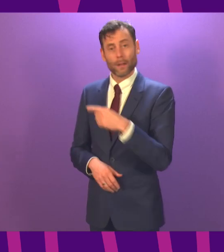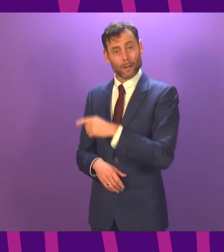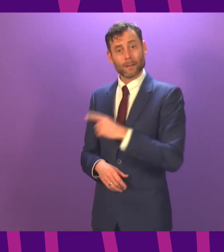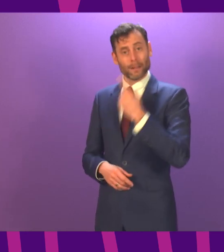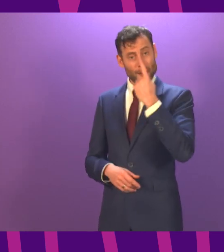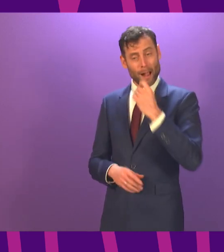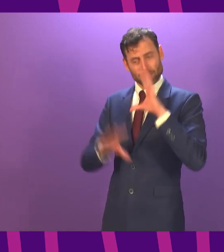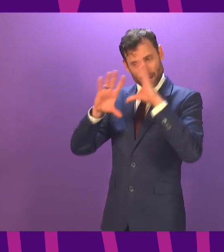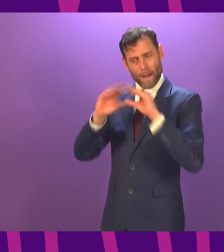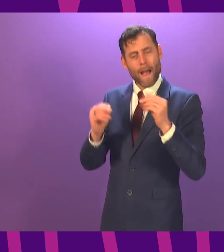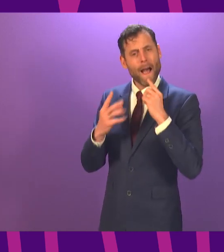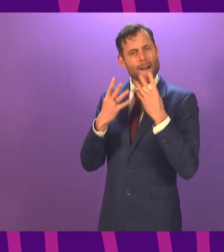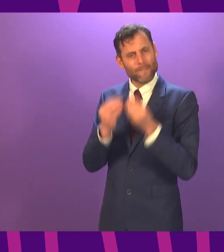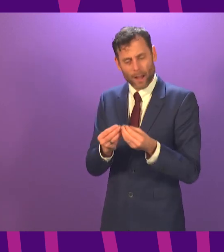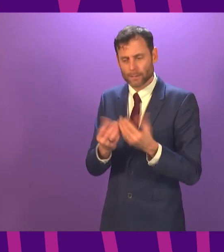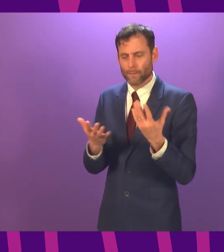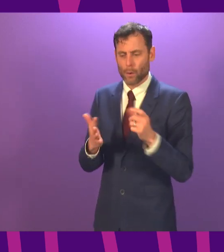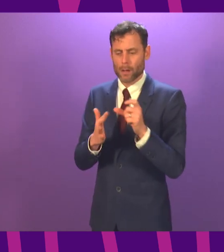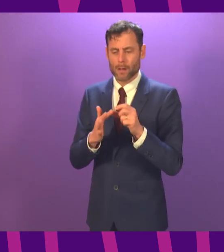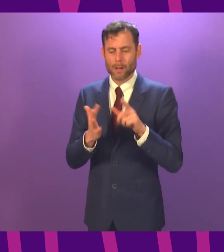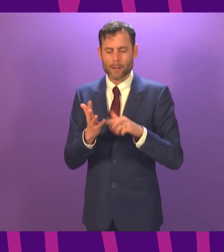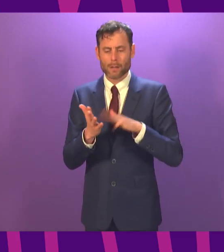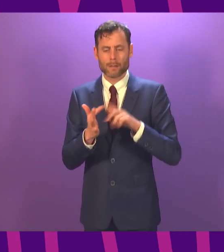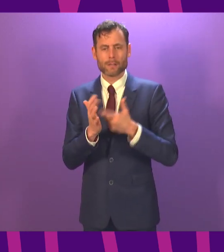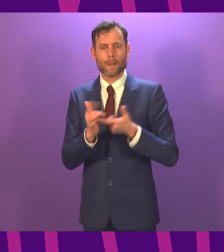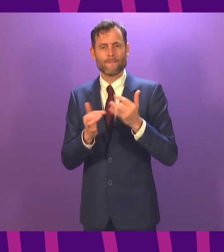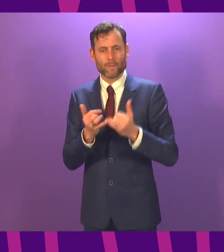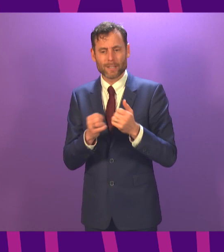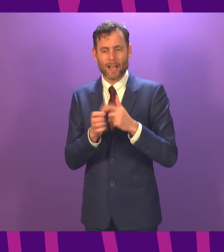advice for the Borders, as well as for areas such as Dumfries and Galloway, so that my